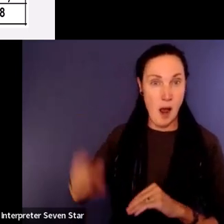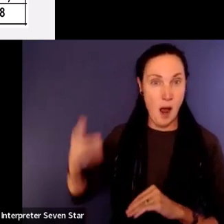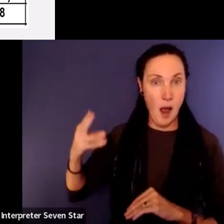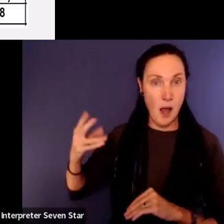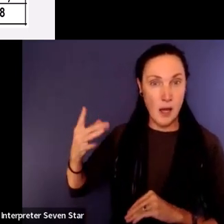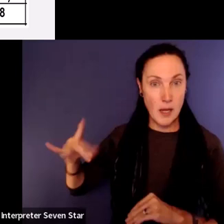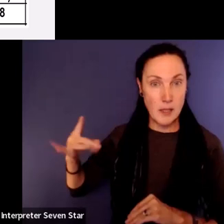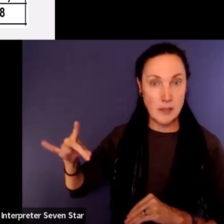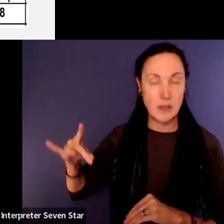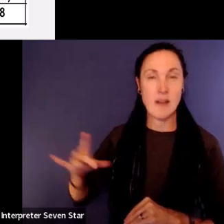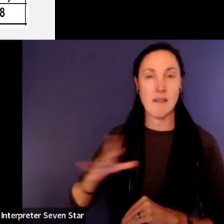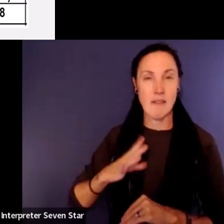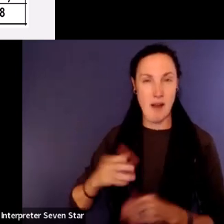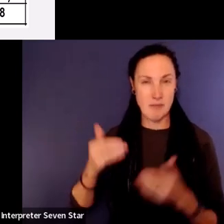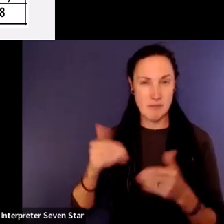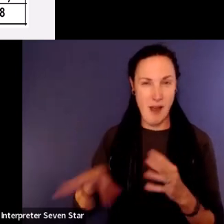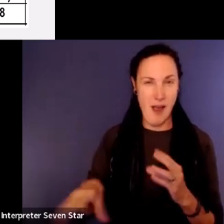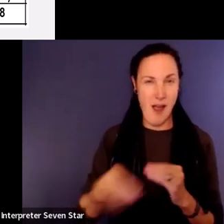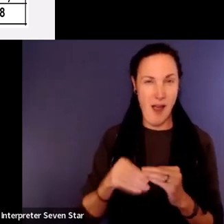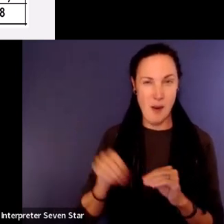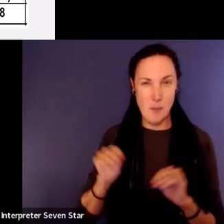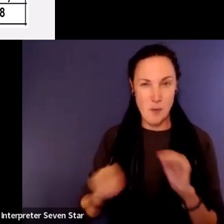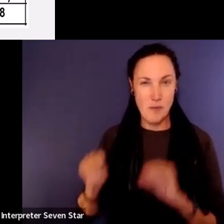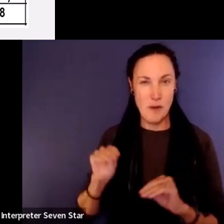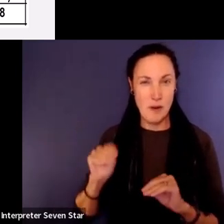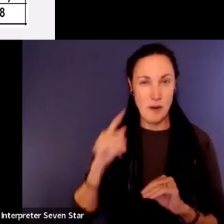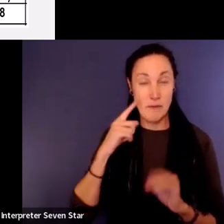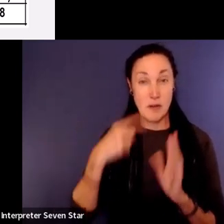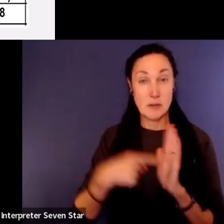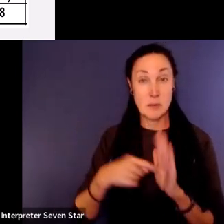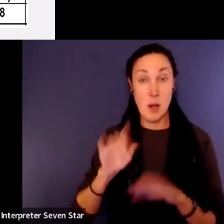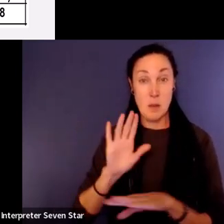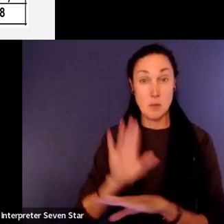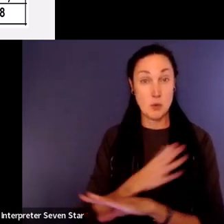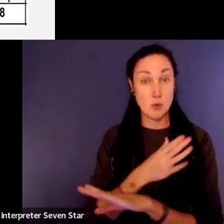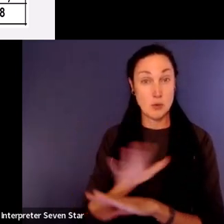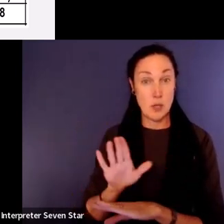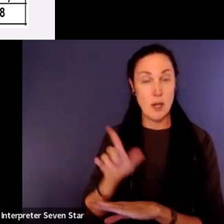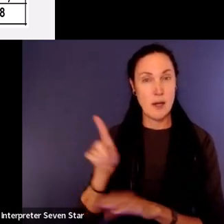in, like using a baton to row back and forth while singing Row, Row, Row Your Boat. This